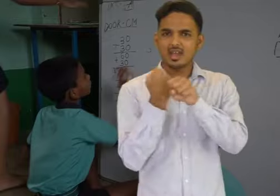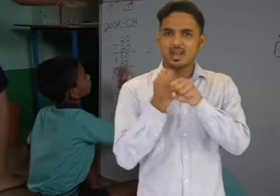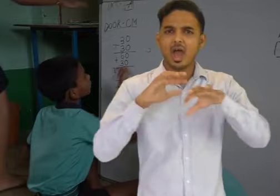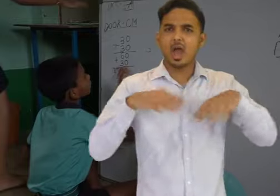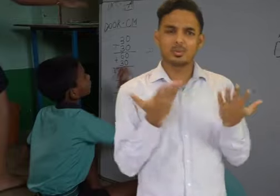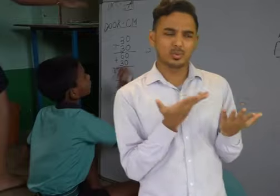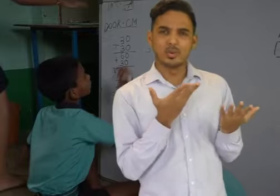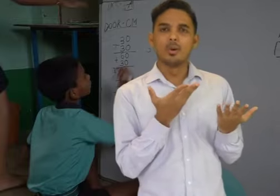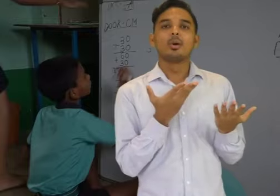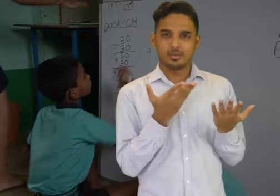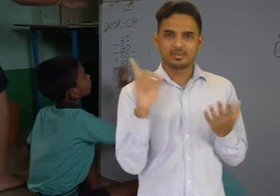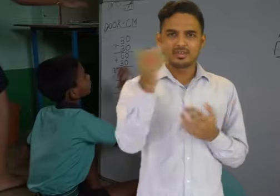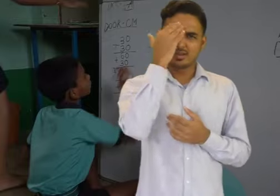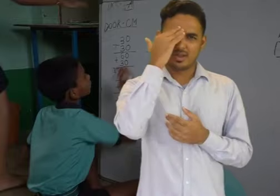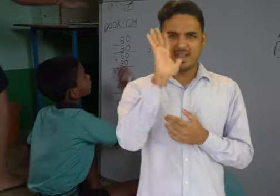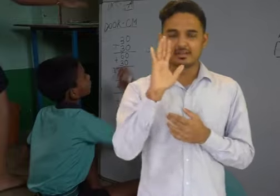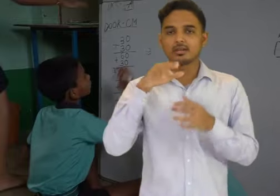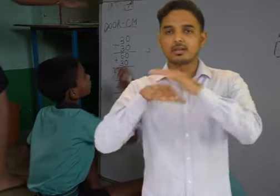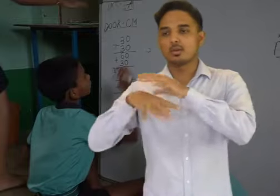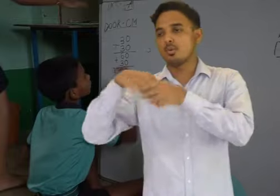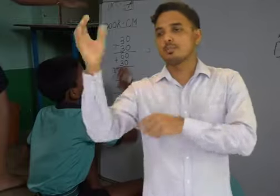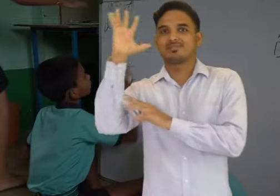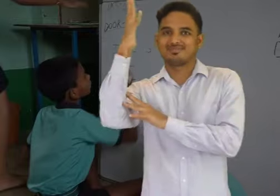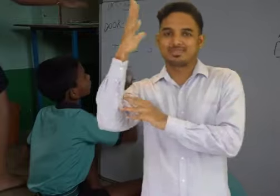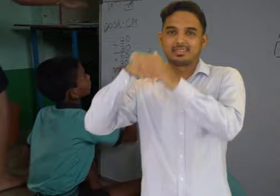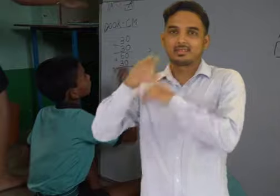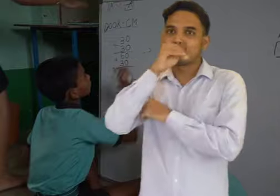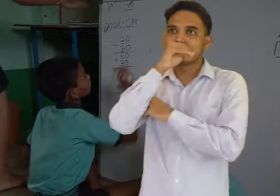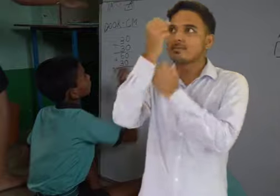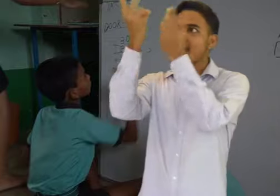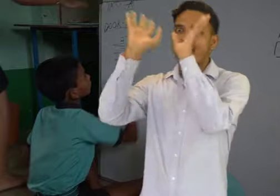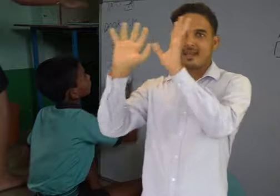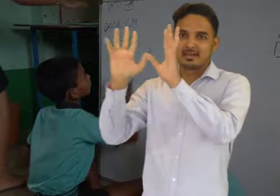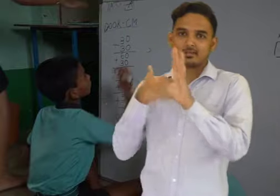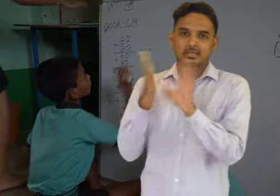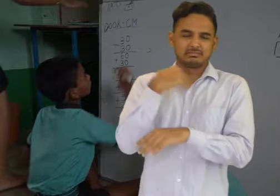activity now let us observe how we connect